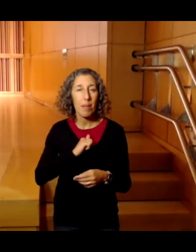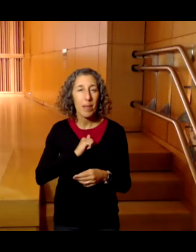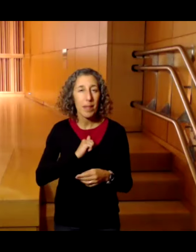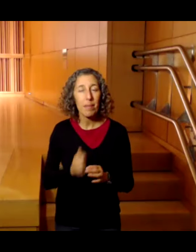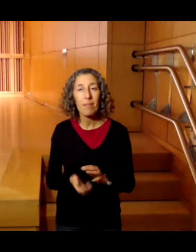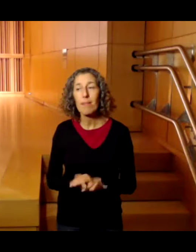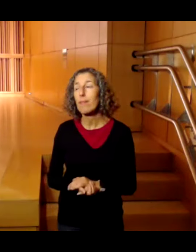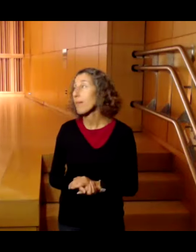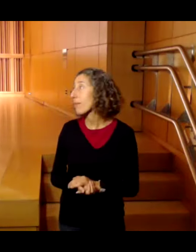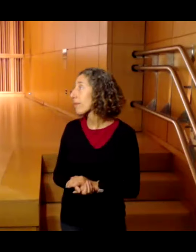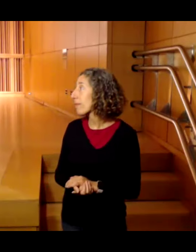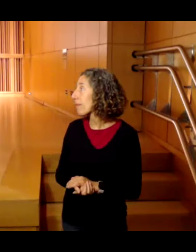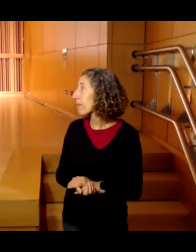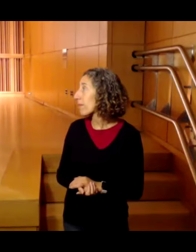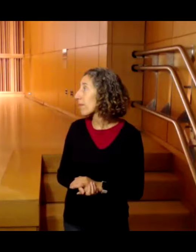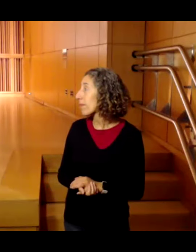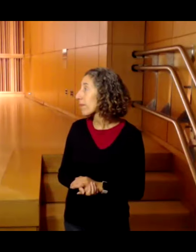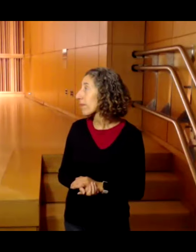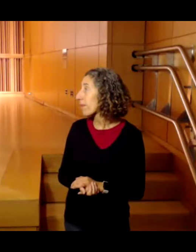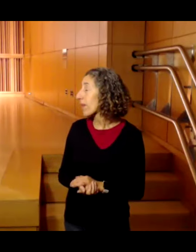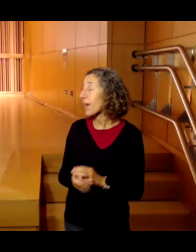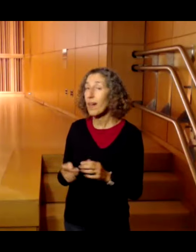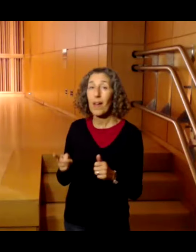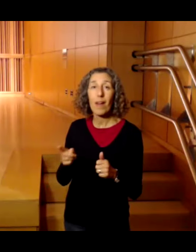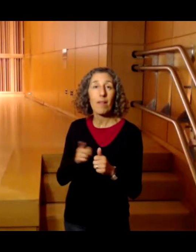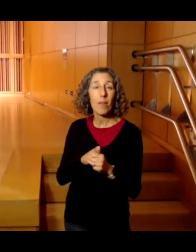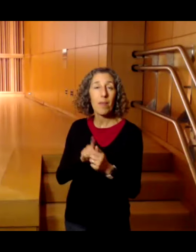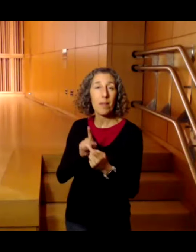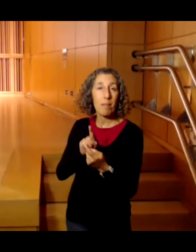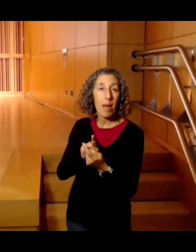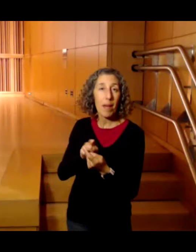Matt, it's great to see you. I first met Matt now over a decade ago when we both served.